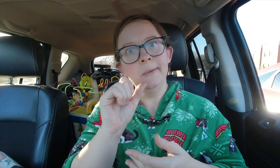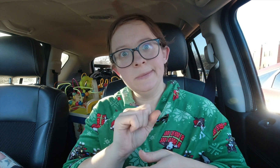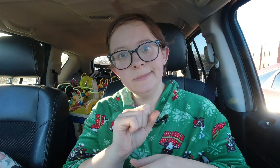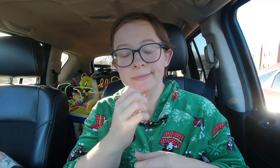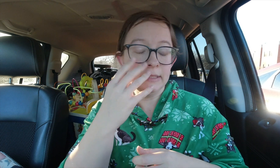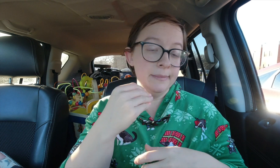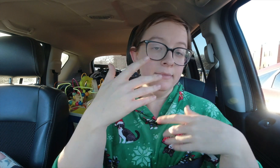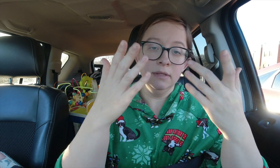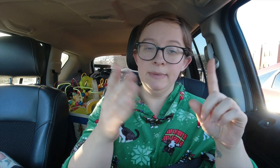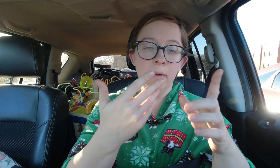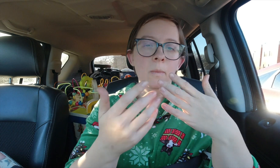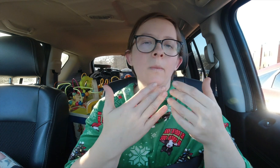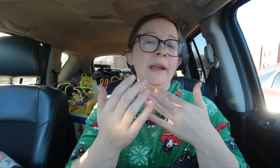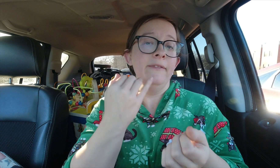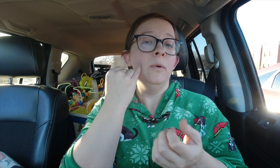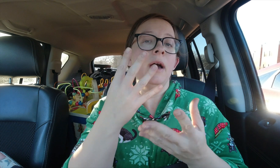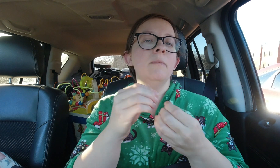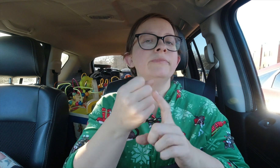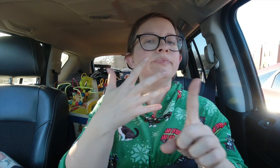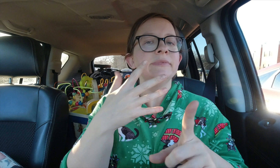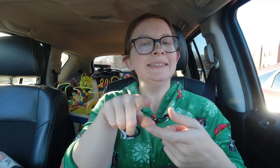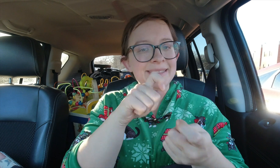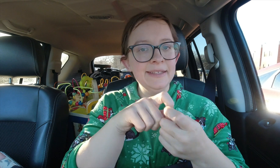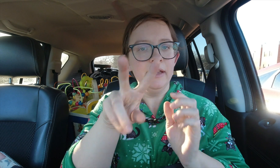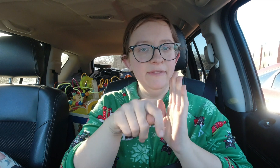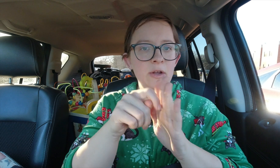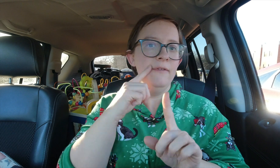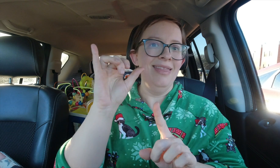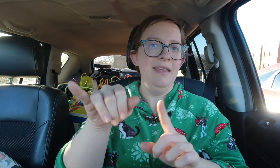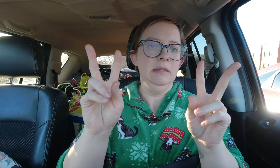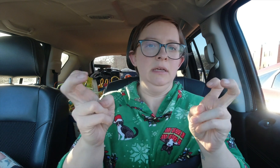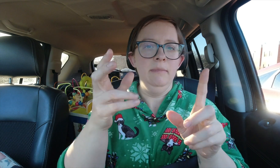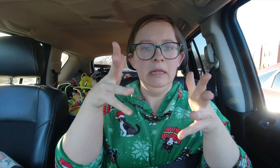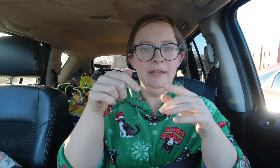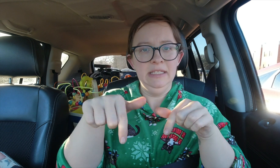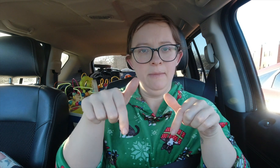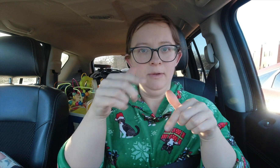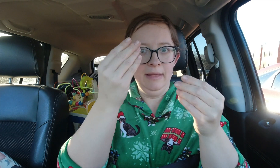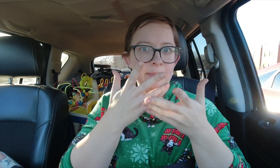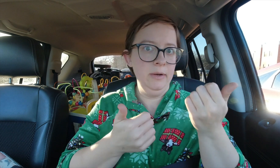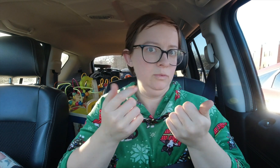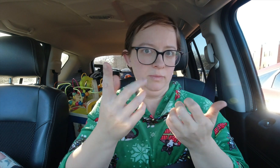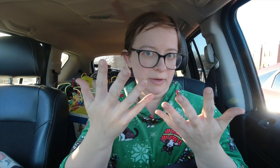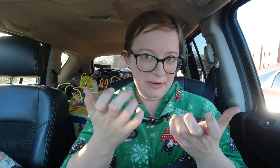like home schooling or co-sleeping or whatever. I can expand on those and make a video specifically for that topic. So let me know.